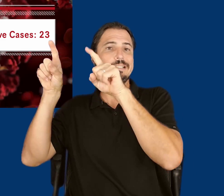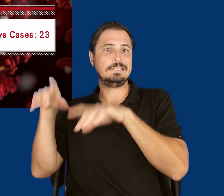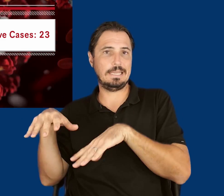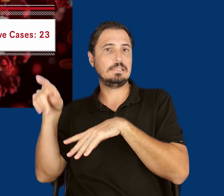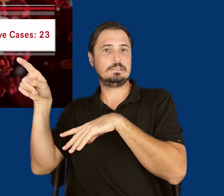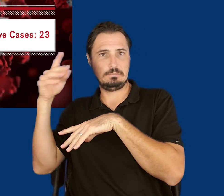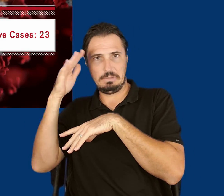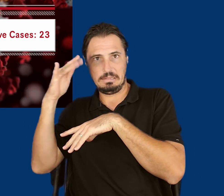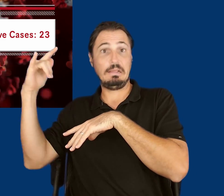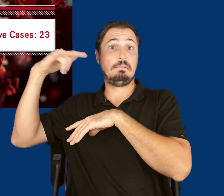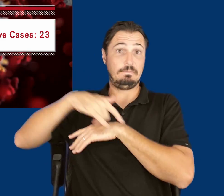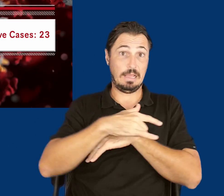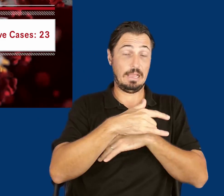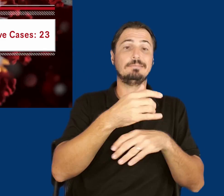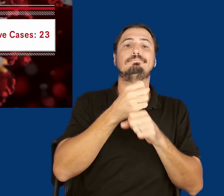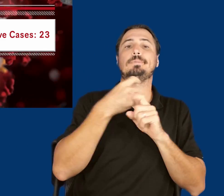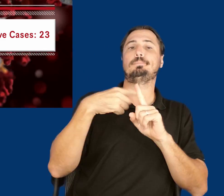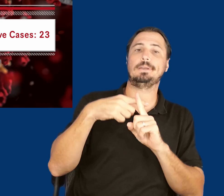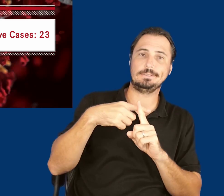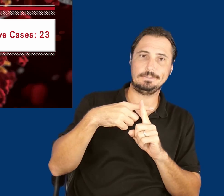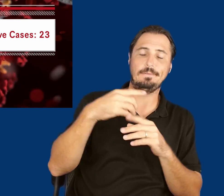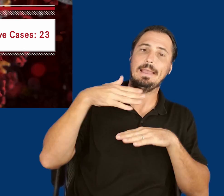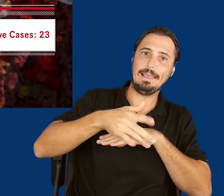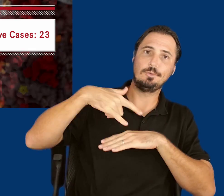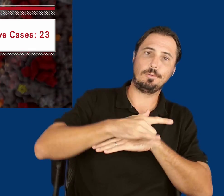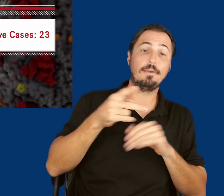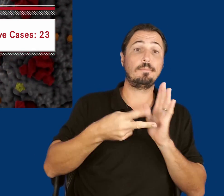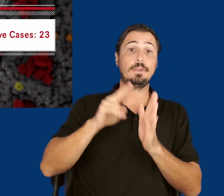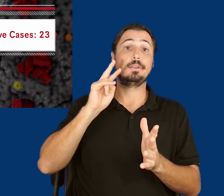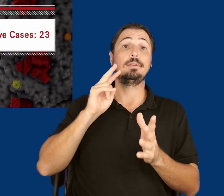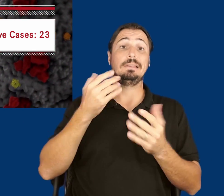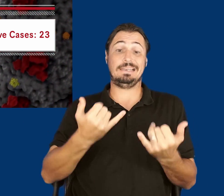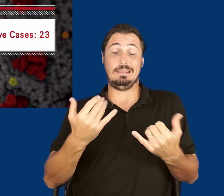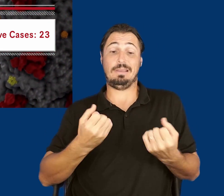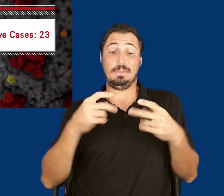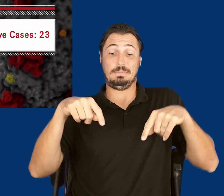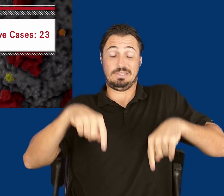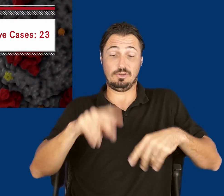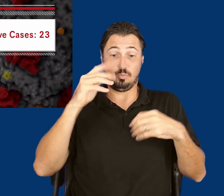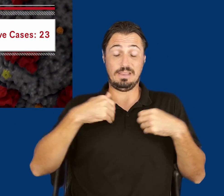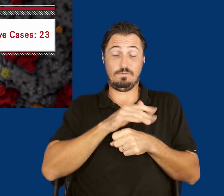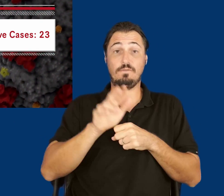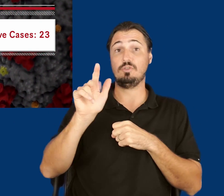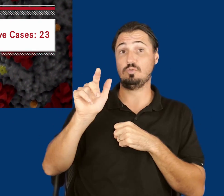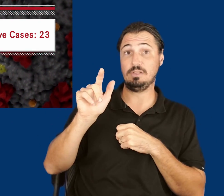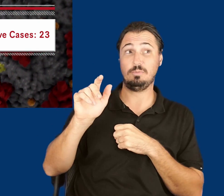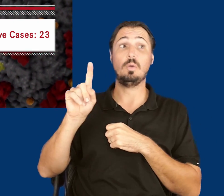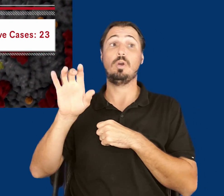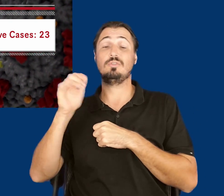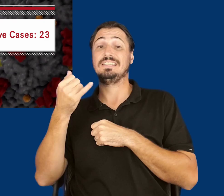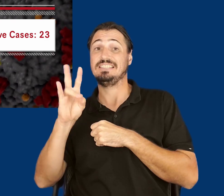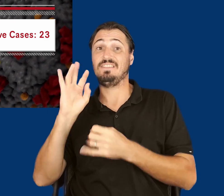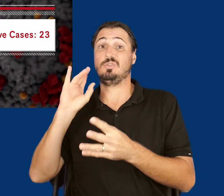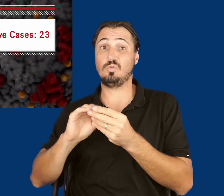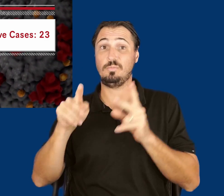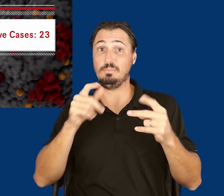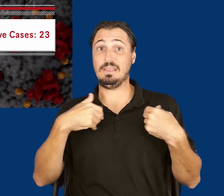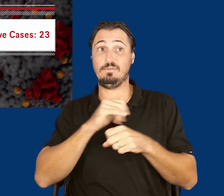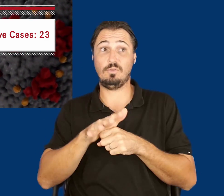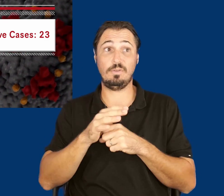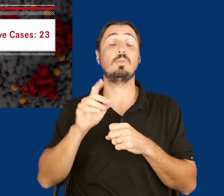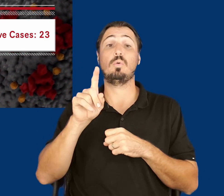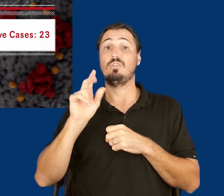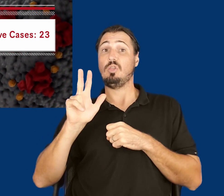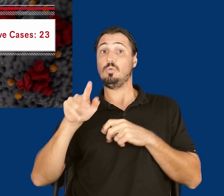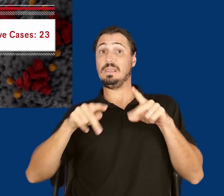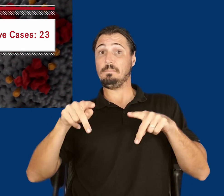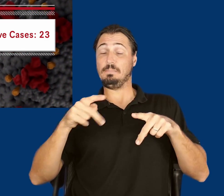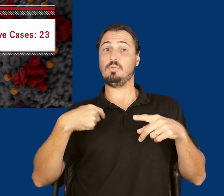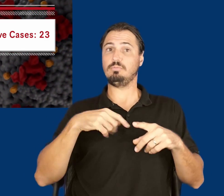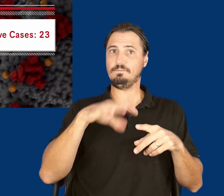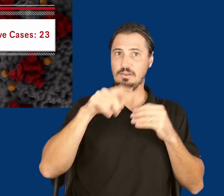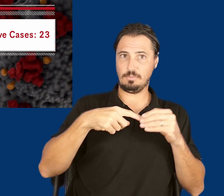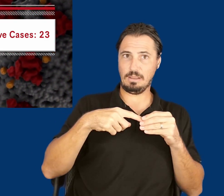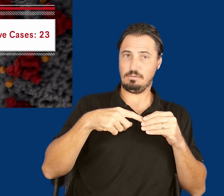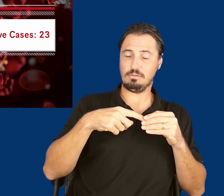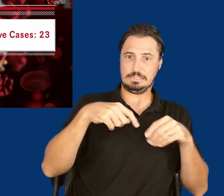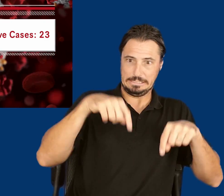This brings our number of active cases to 23, with 117 cumulative cases. Kaua‘i’s cumulative case count includes 103 confirmed locally, one probable, and 13 positive cases diagnosed elsewhere,